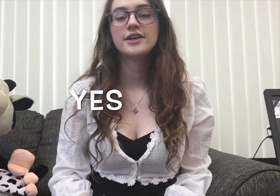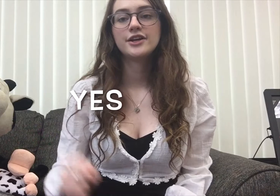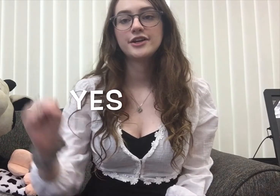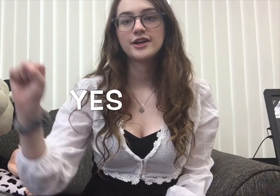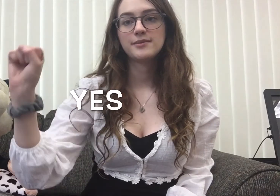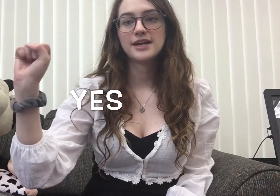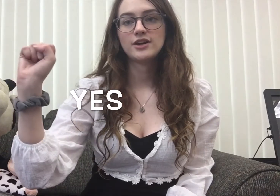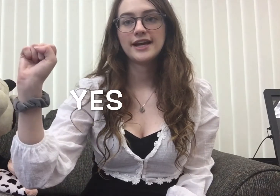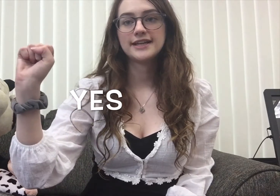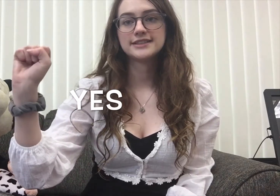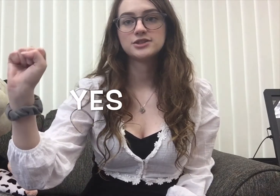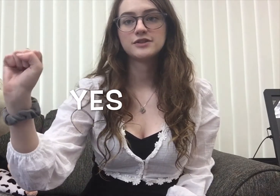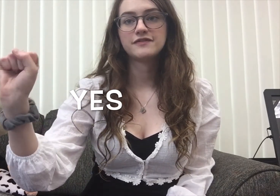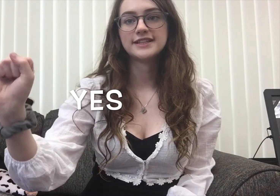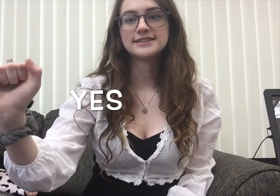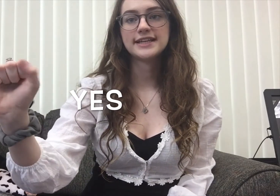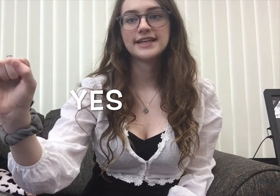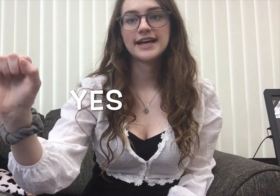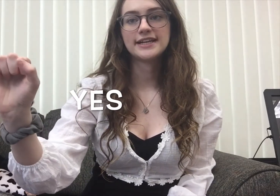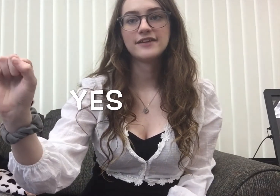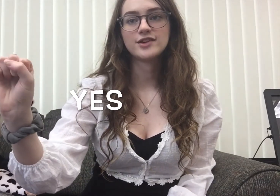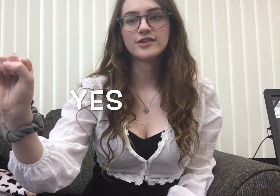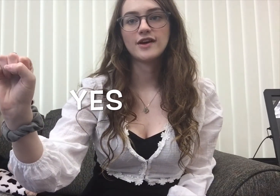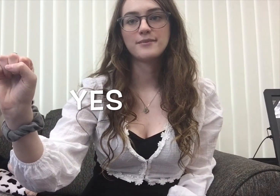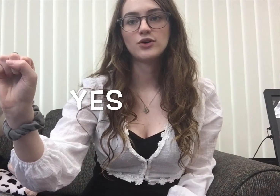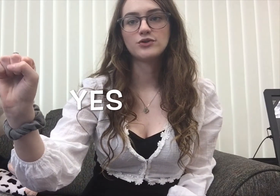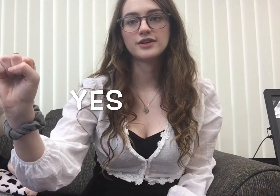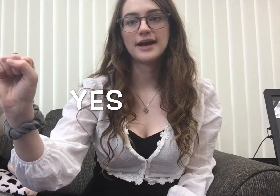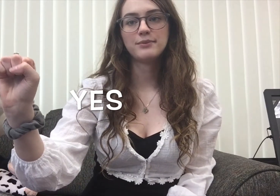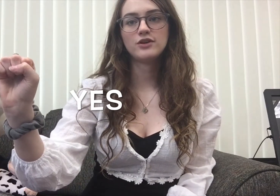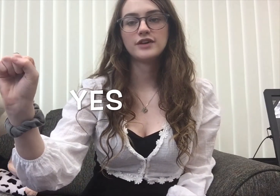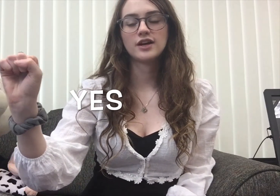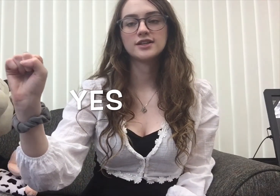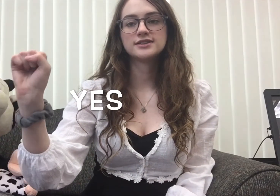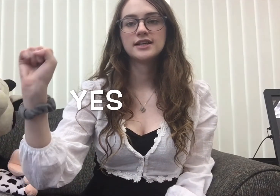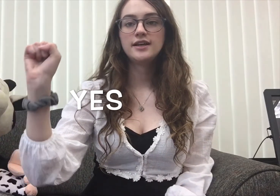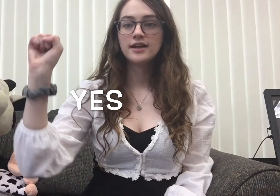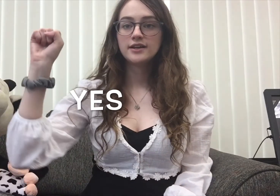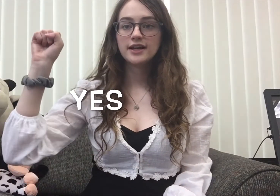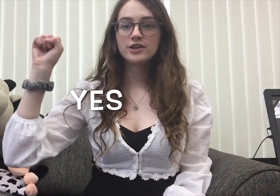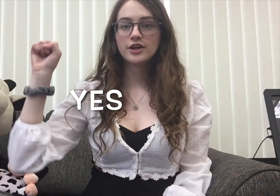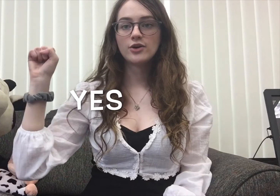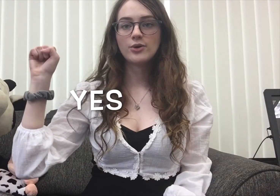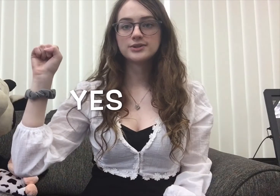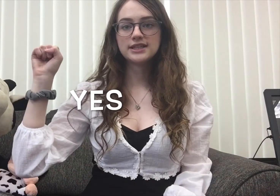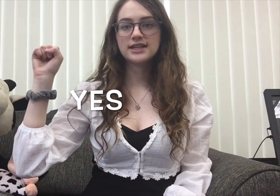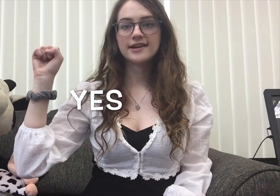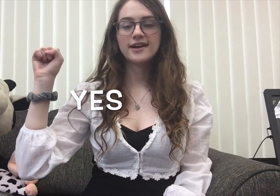You're going to make your hand into a fist and, again, have your thumb overlap your fingers [S hand shape in ASL] Then you're gonna hold it here,